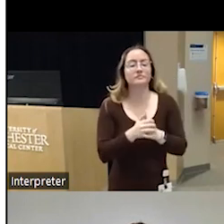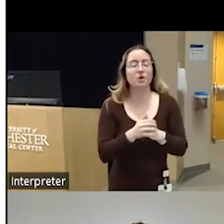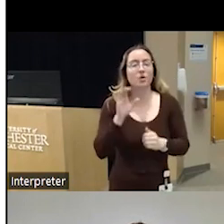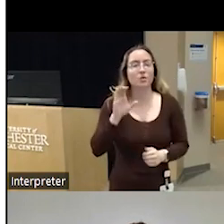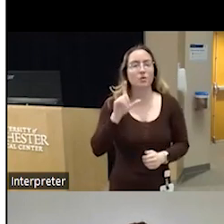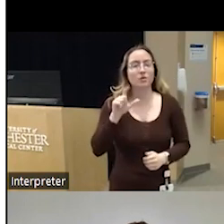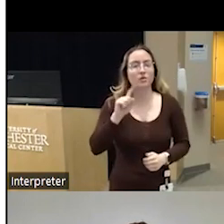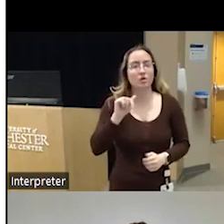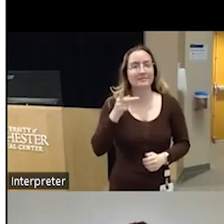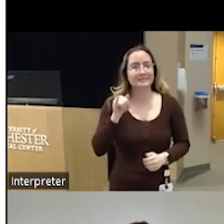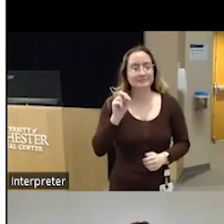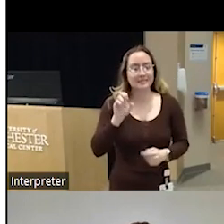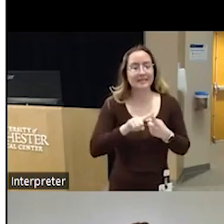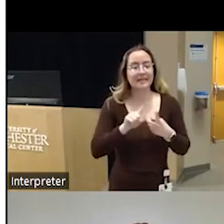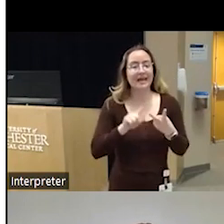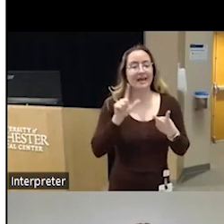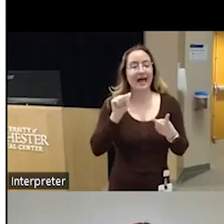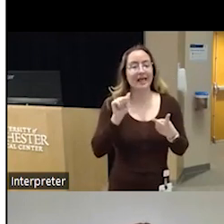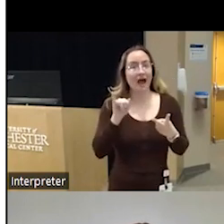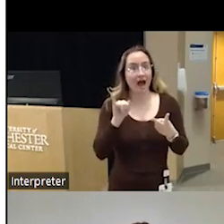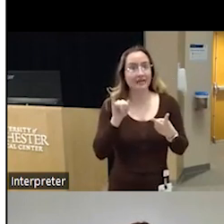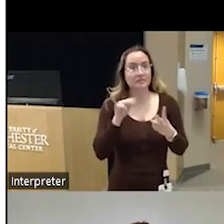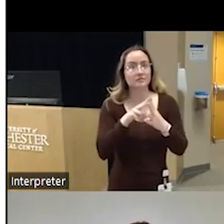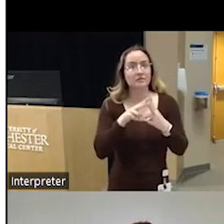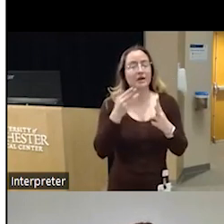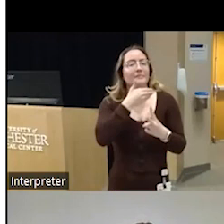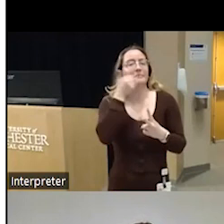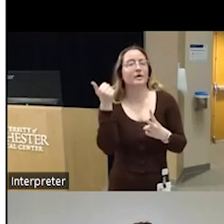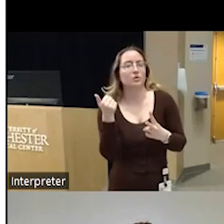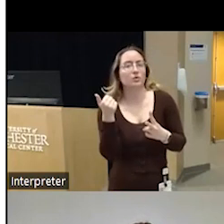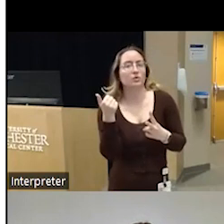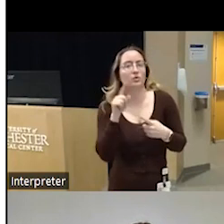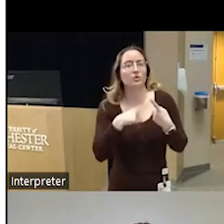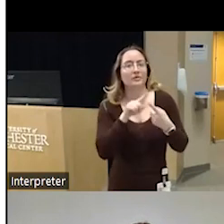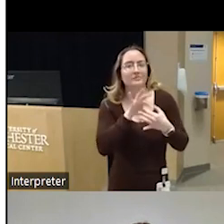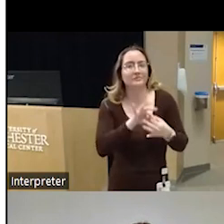in reducing the risk of cardiovascular illness medication discontinuation.